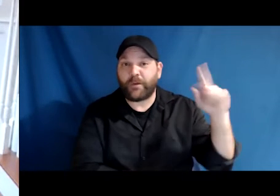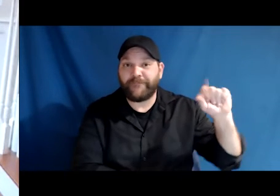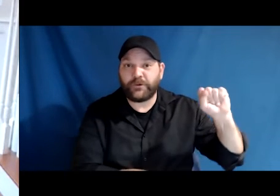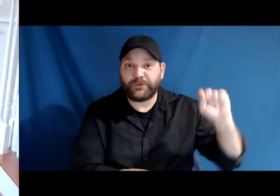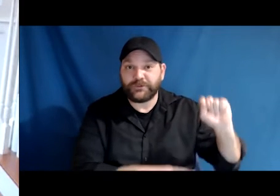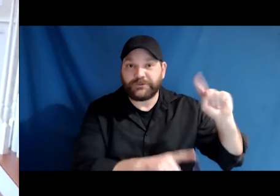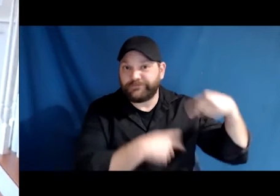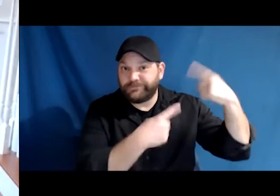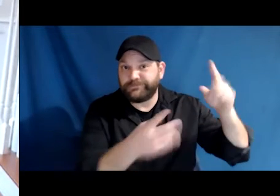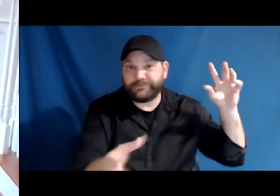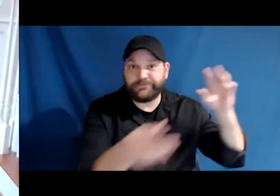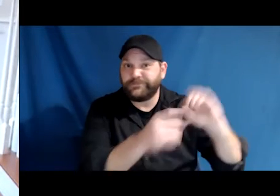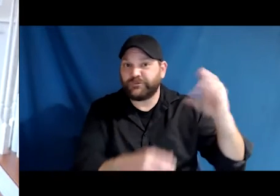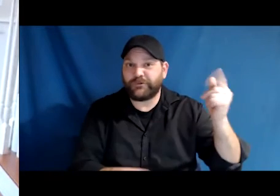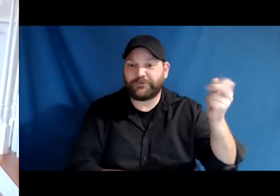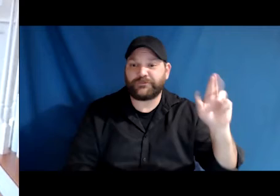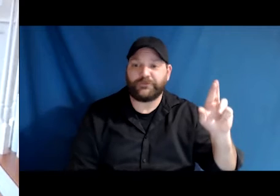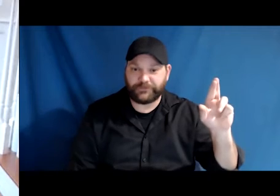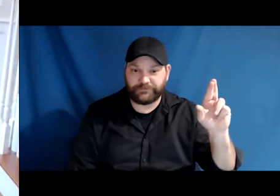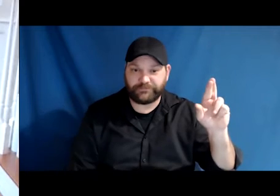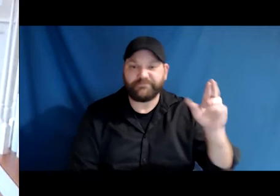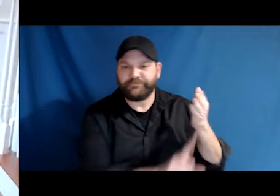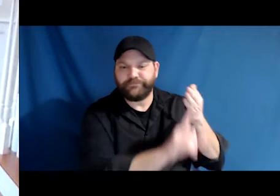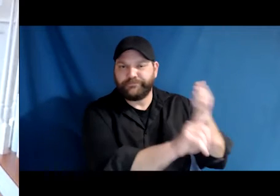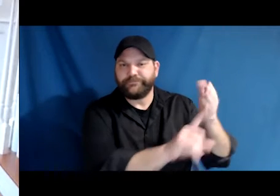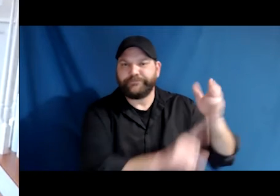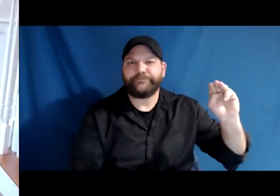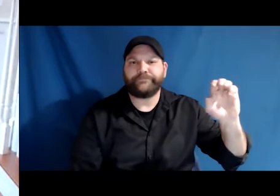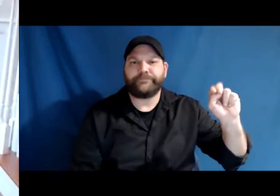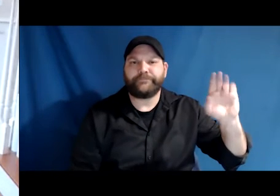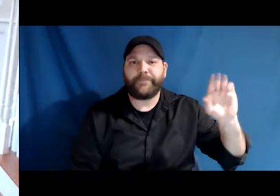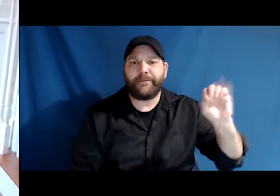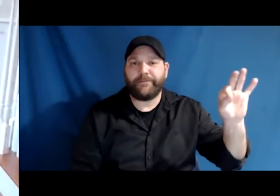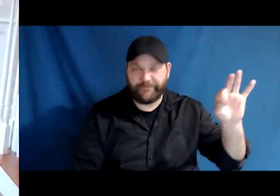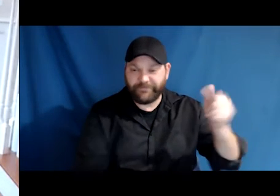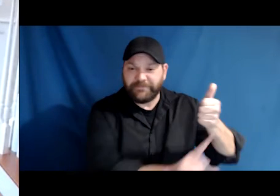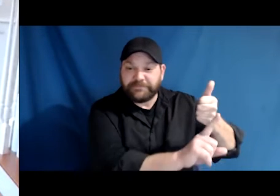Chancellor Mencoff earned a Bachelor of Arts degree with a concentration in Anthropology